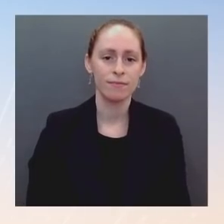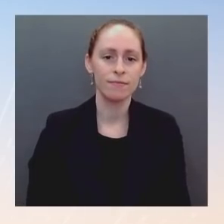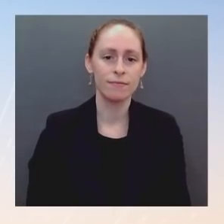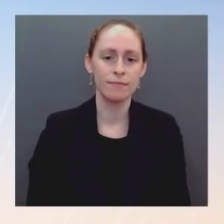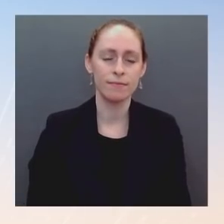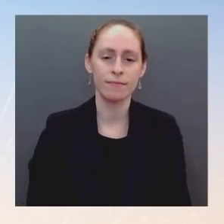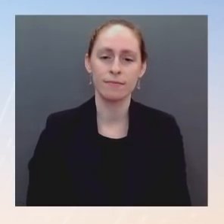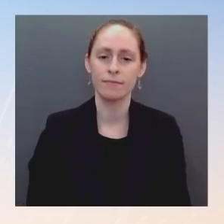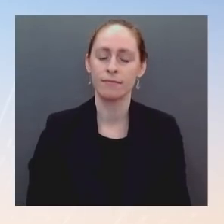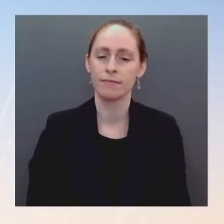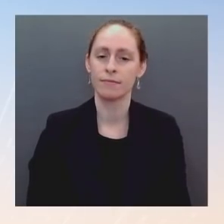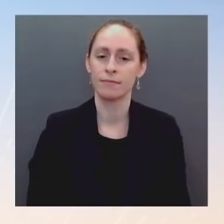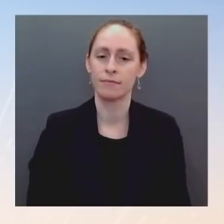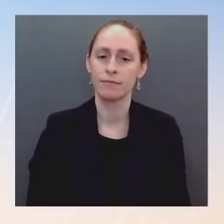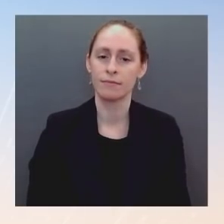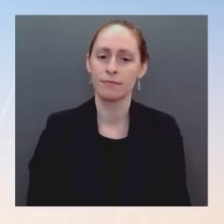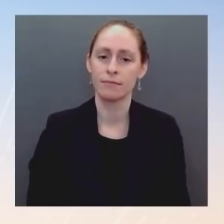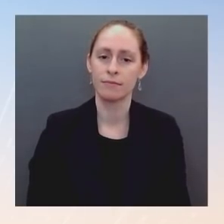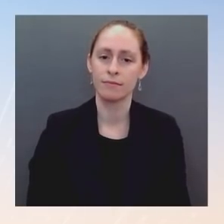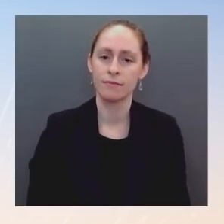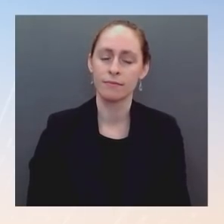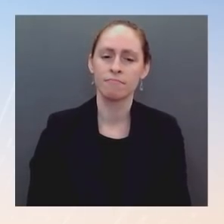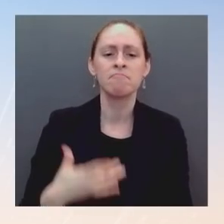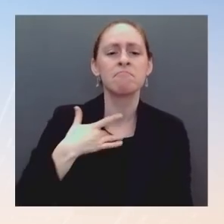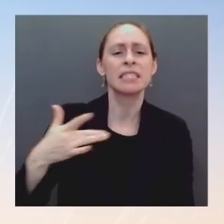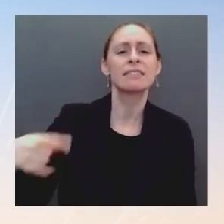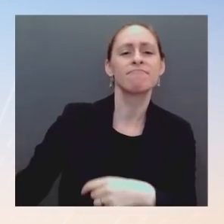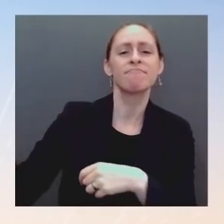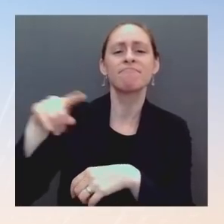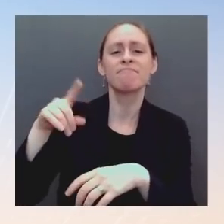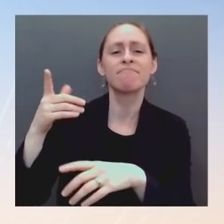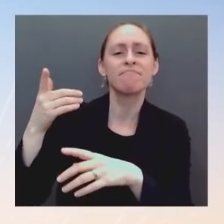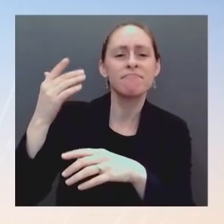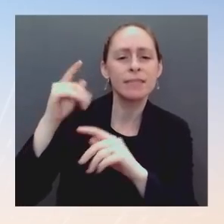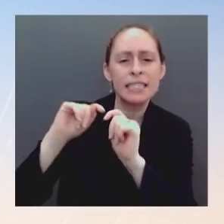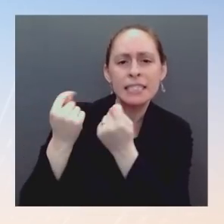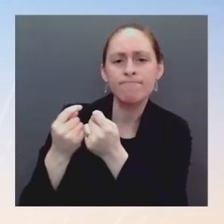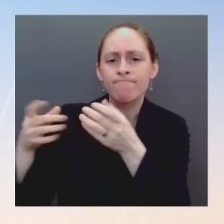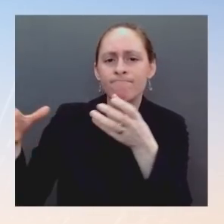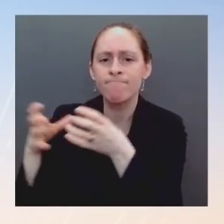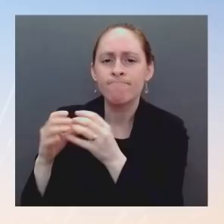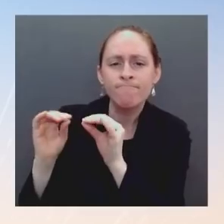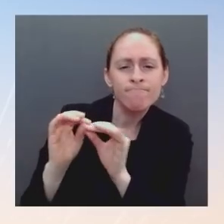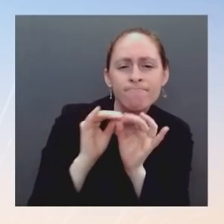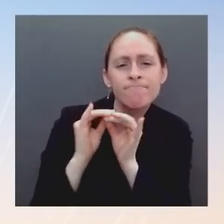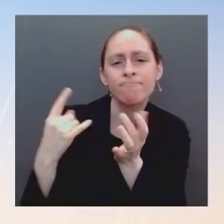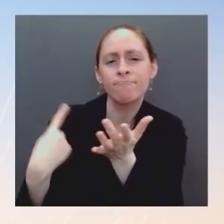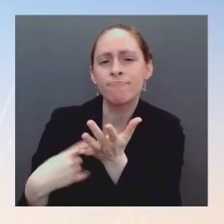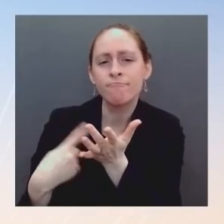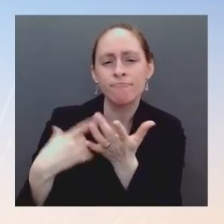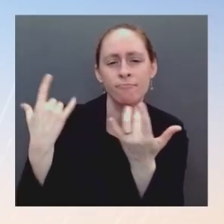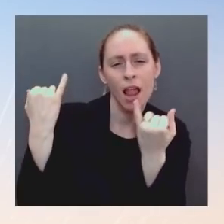to be sort of a guide for that nominee. The term of art in Washington is "sherpa." Ms. Psaki: Sherpa.